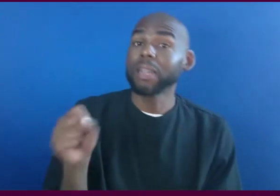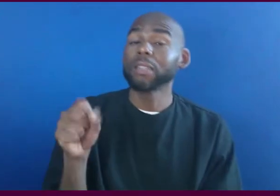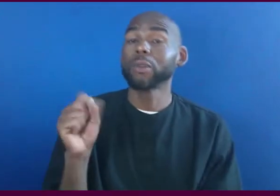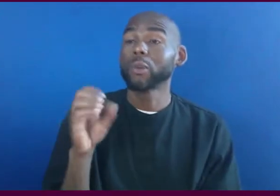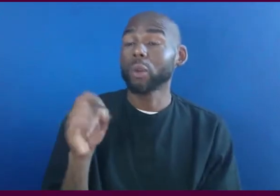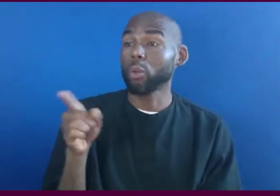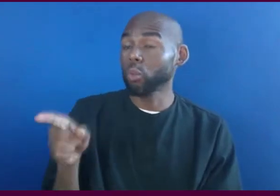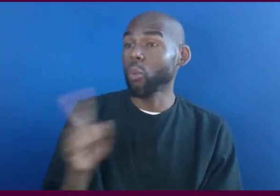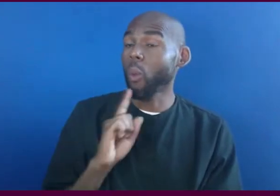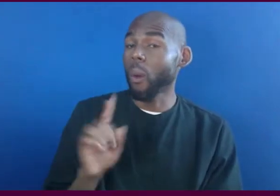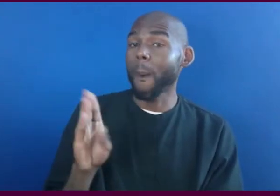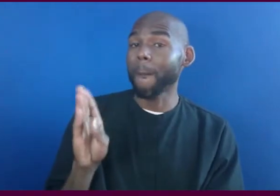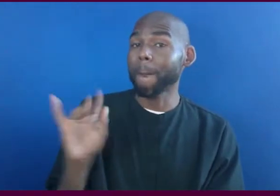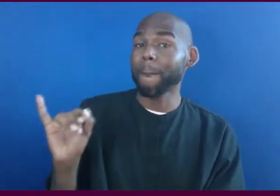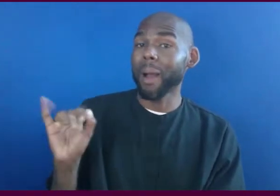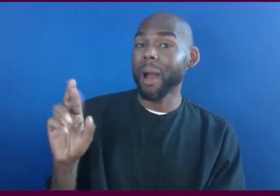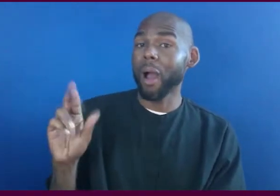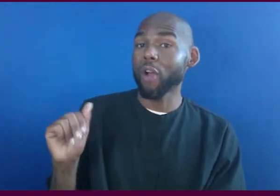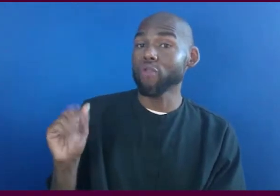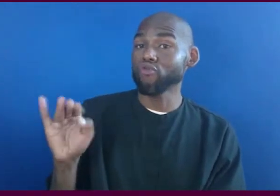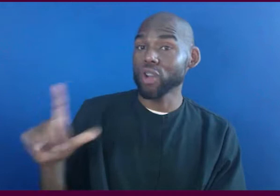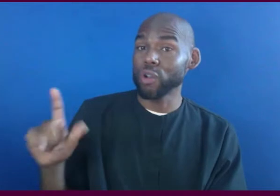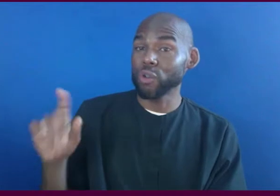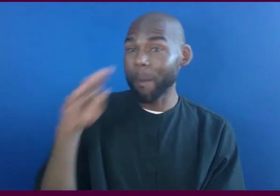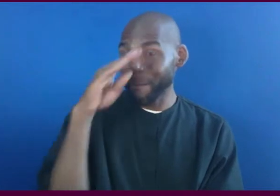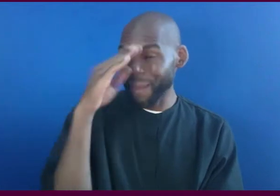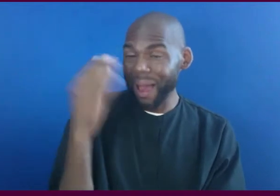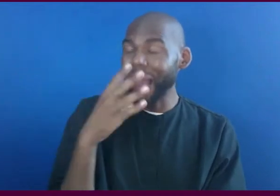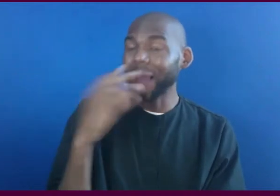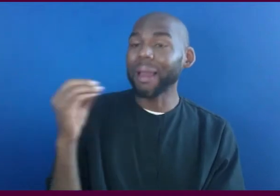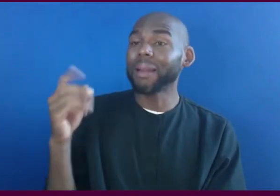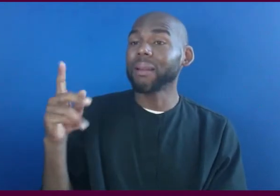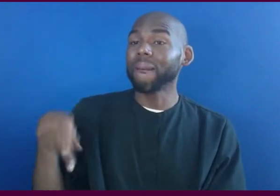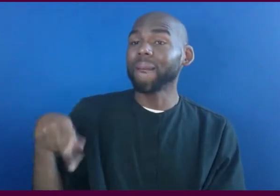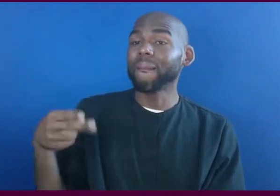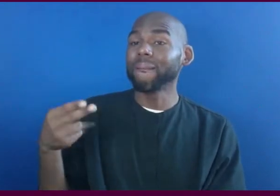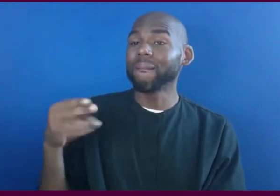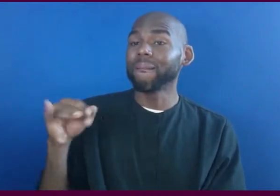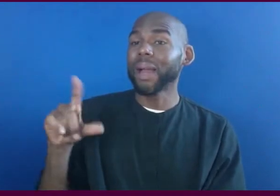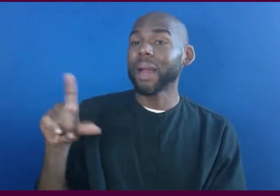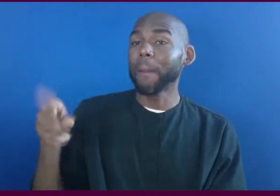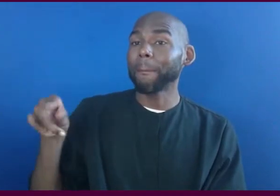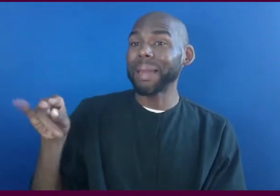So as a biracial woman of black and Filipino descent, and also having a disability, how